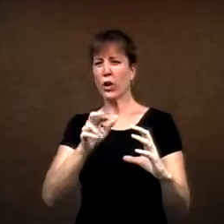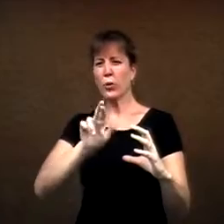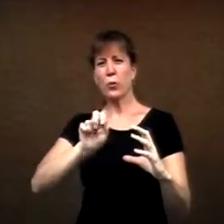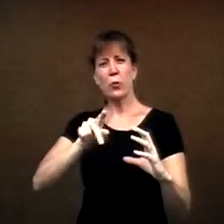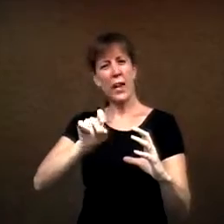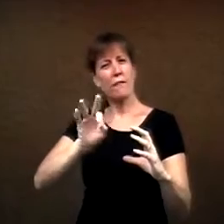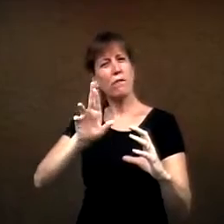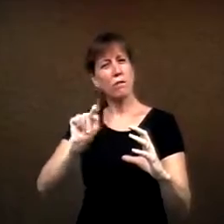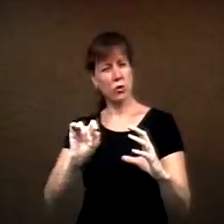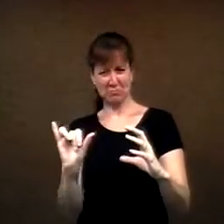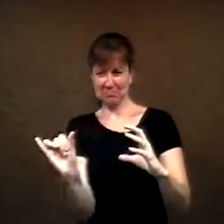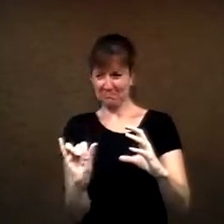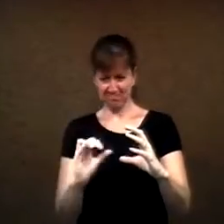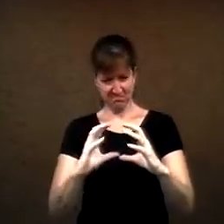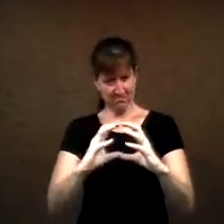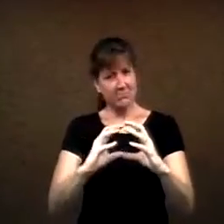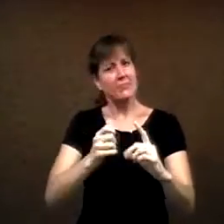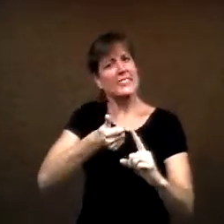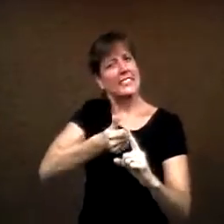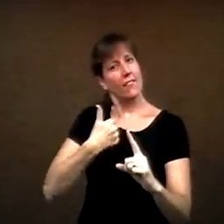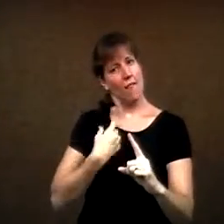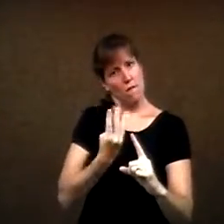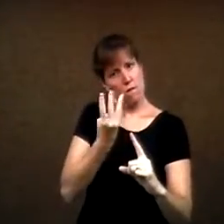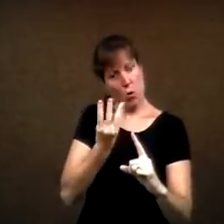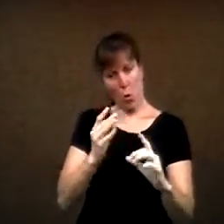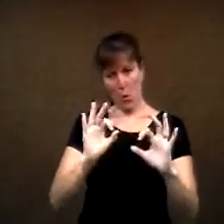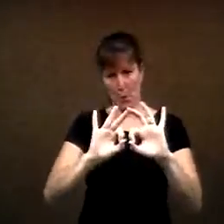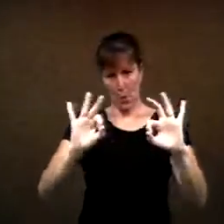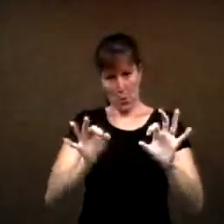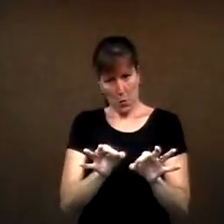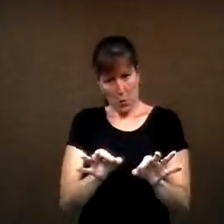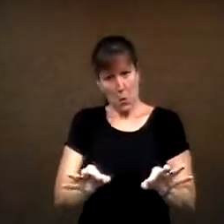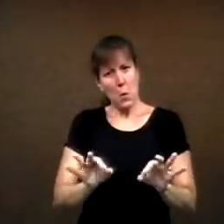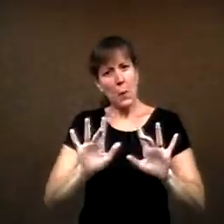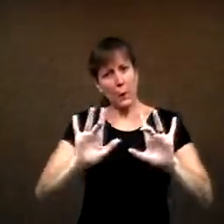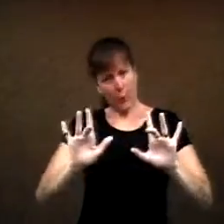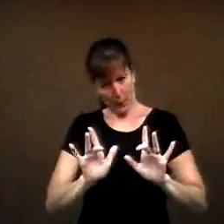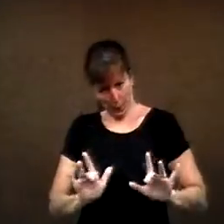And it contains four hollow spaces, internally. The walls of the heart are made up of these